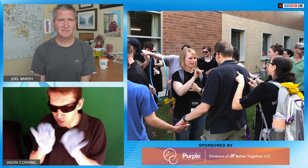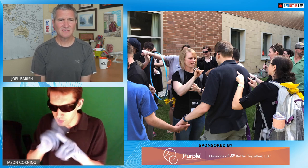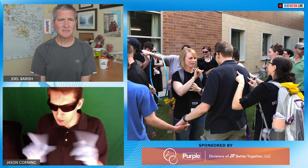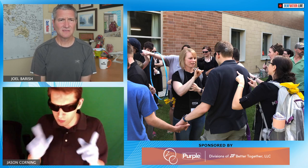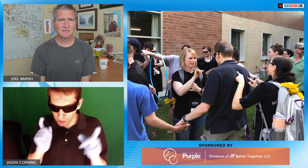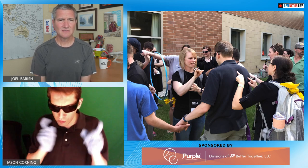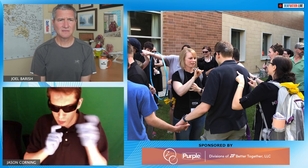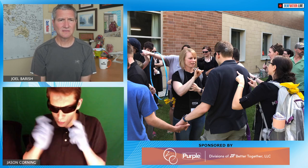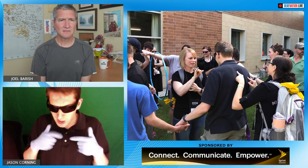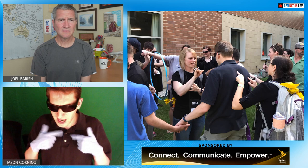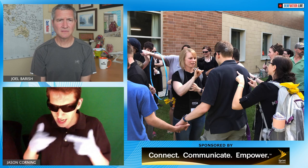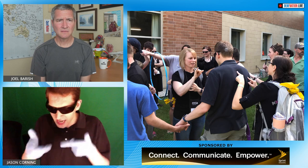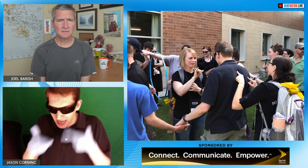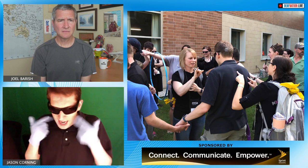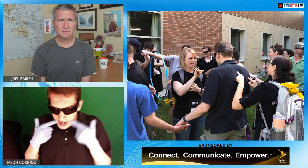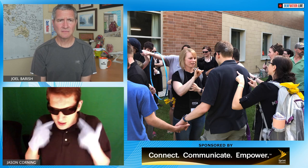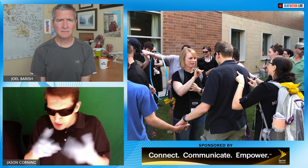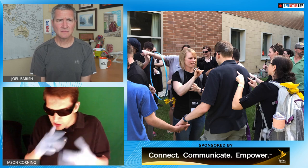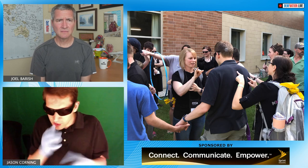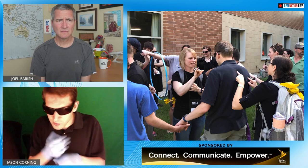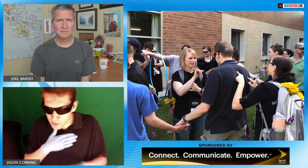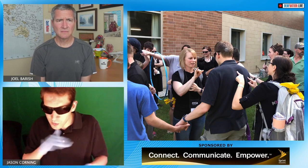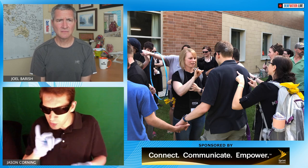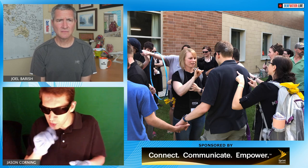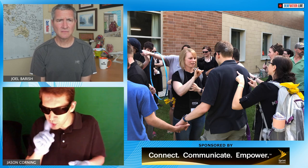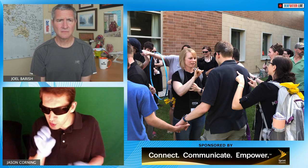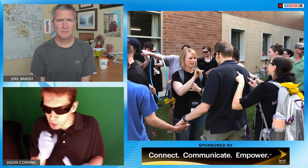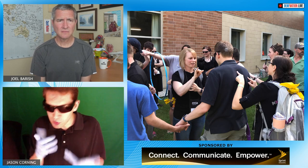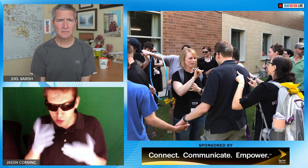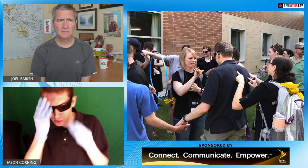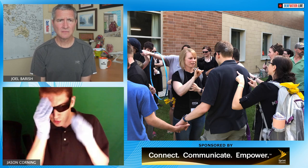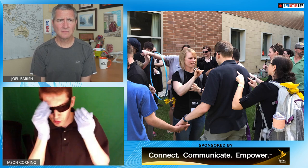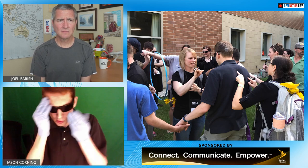but leaving the expression like laughing like did you get my joke?